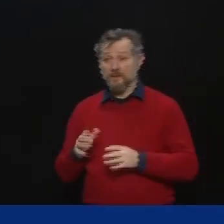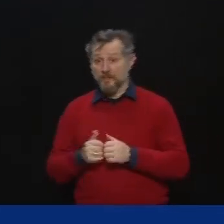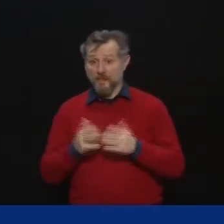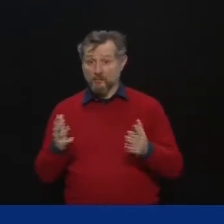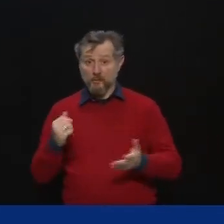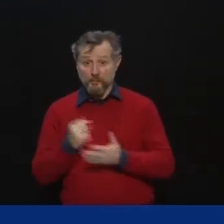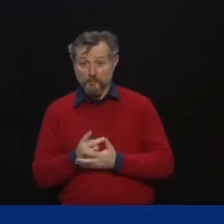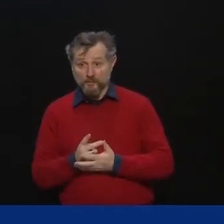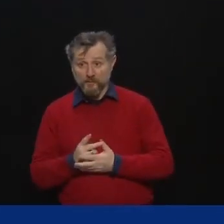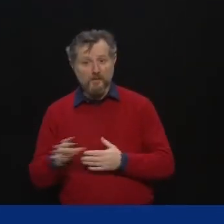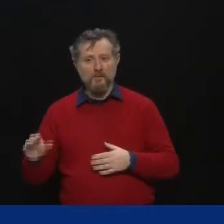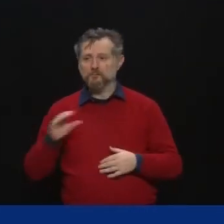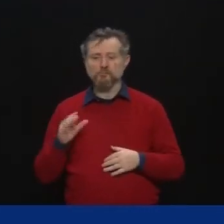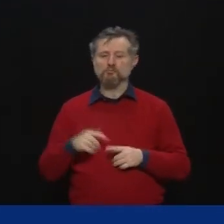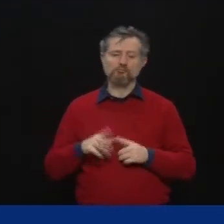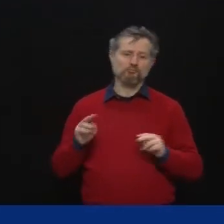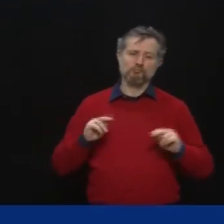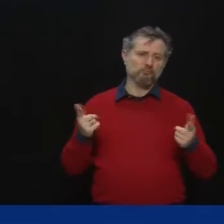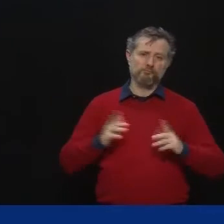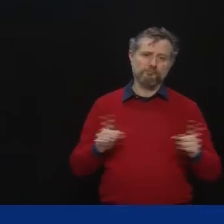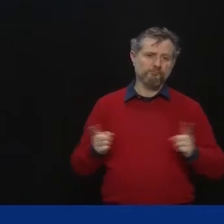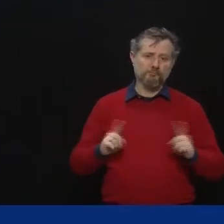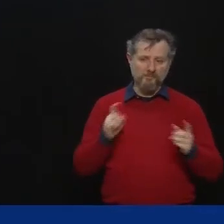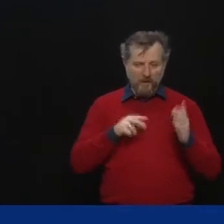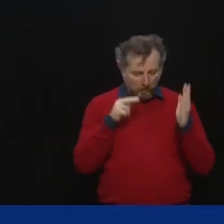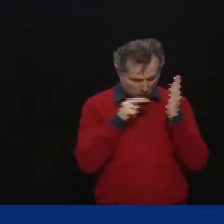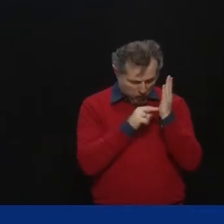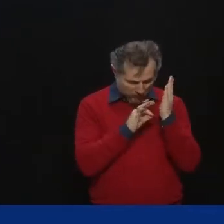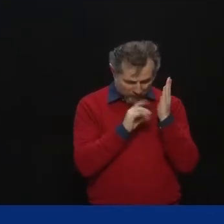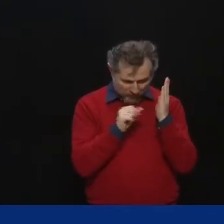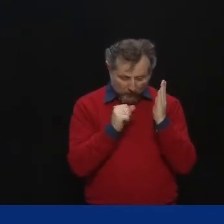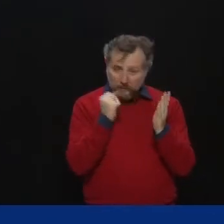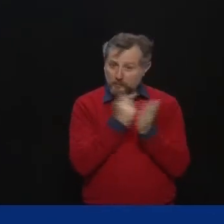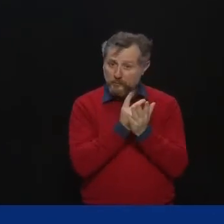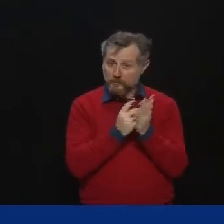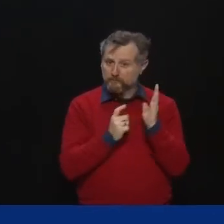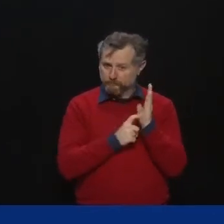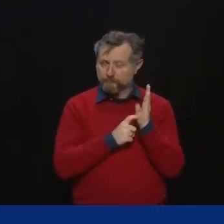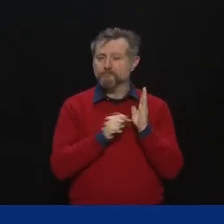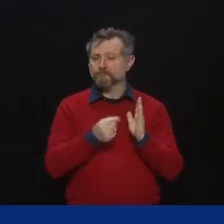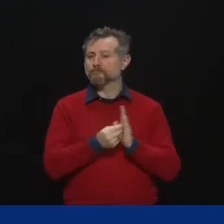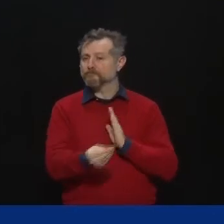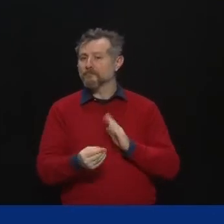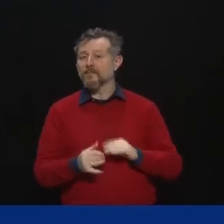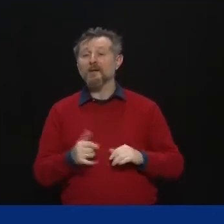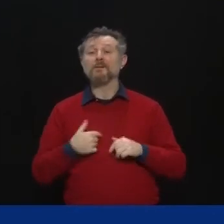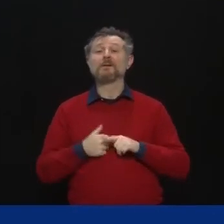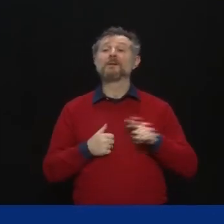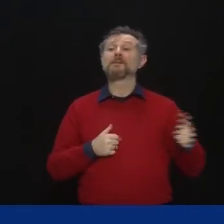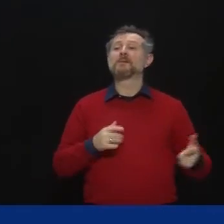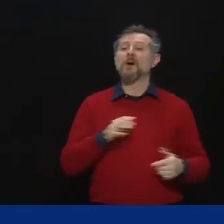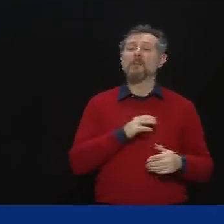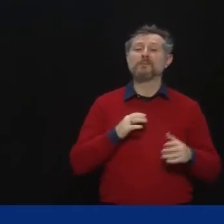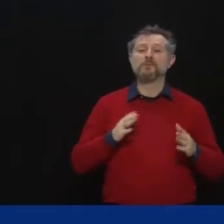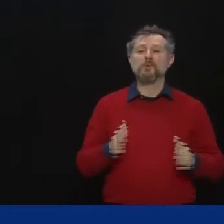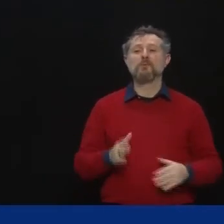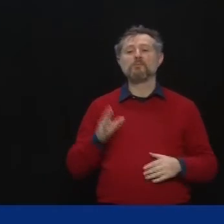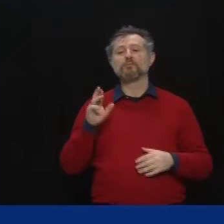THE HOME TEST KITS MAKE SURE THEY'RE CDC OR FDA APPROVED. WE DON'T WANT ANYONE TO USE SOMETHING THAT'S NOT GOING TO GIVE THEM THE INFORMATION THEY